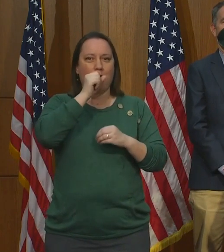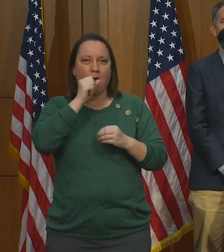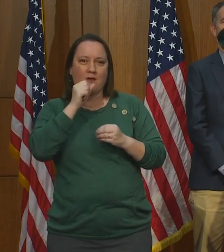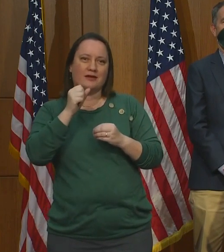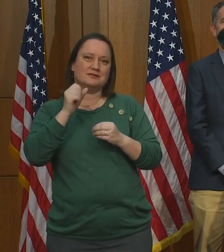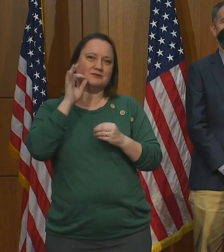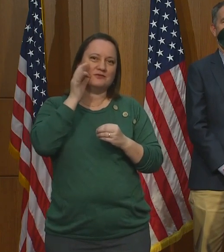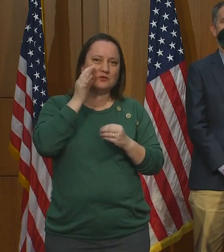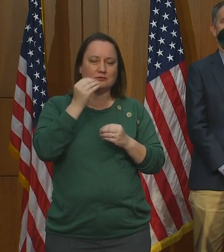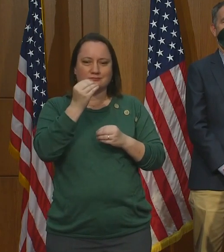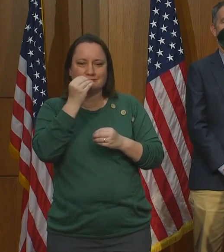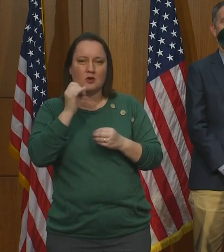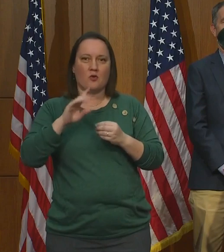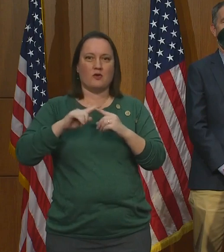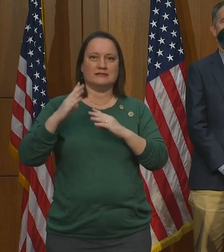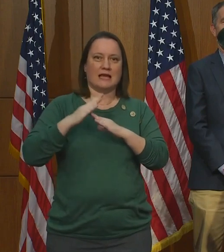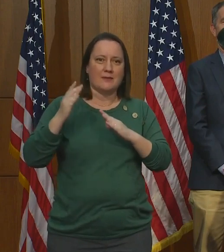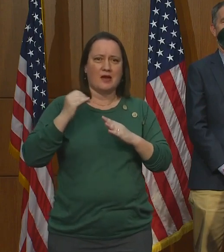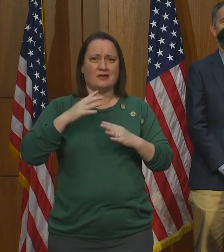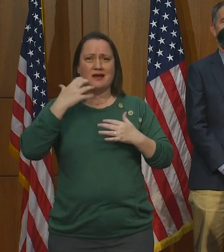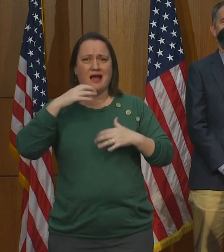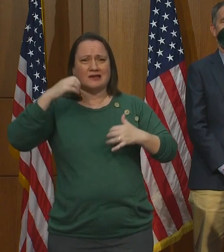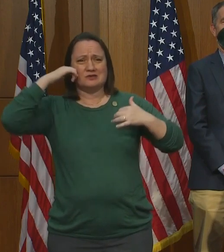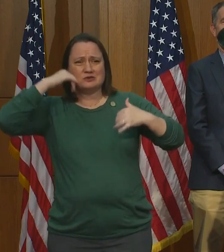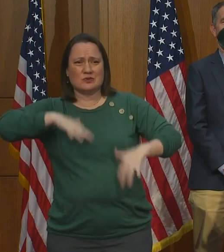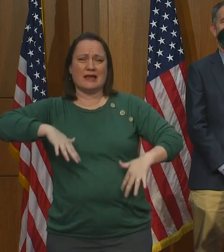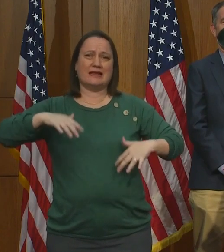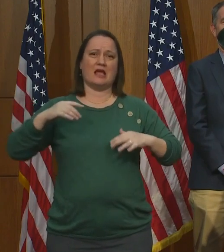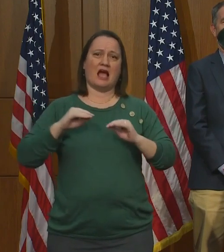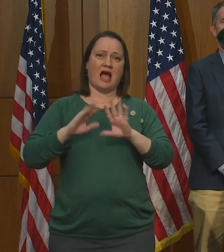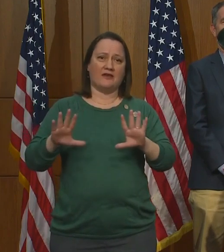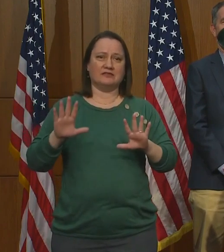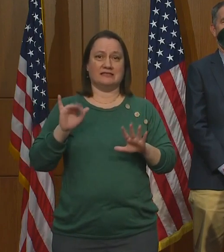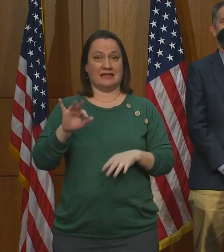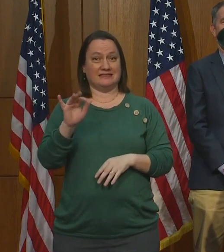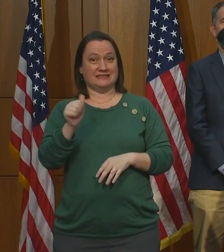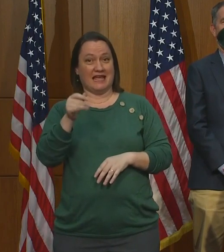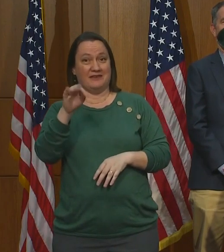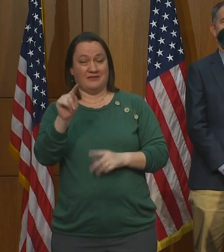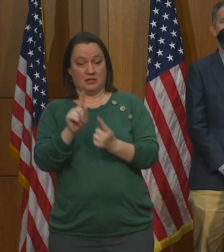COMES RUNNING OVER. FOR MORE AREN'T SLICES OR TAKE A TIME